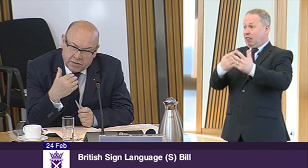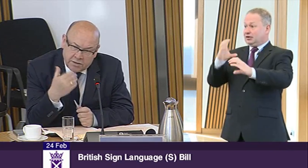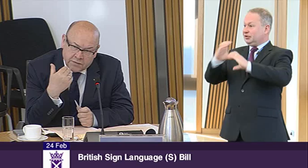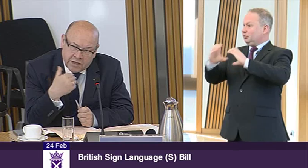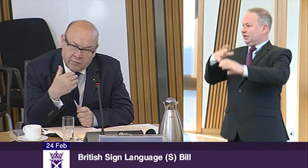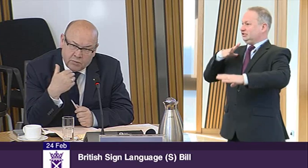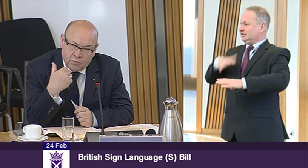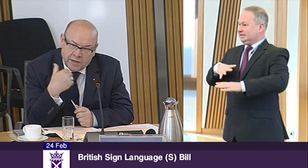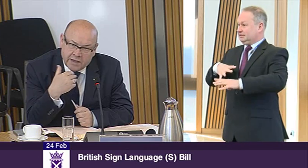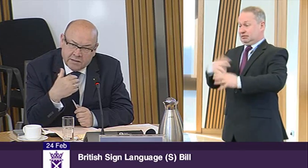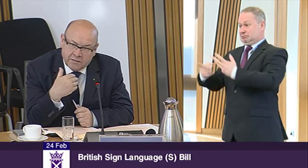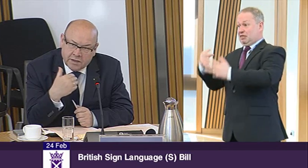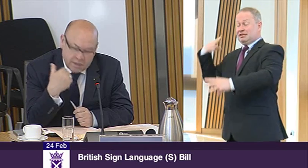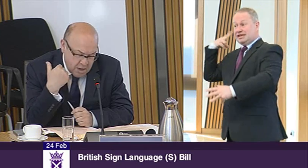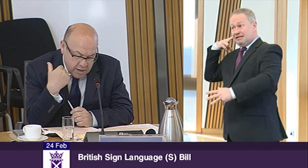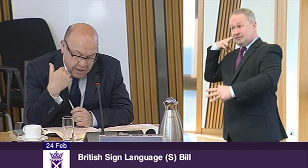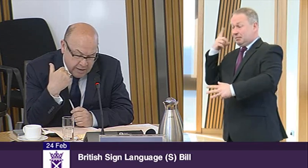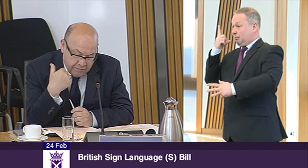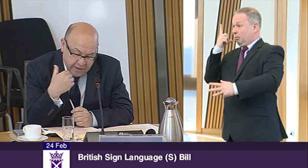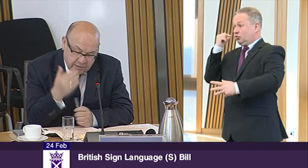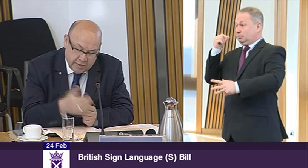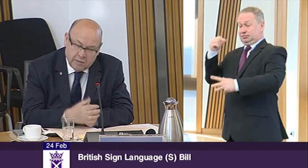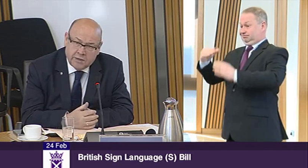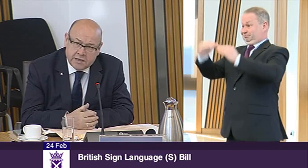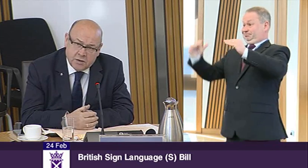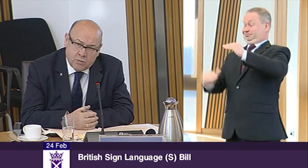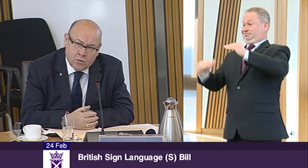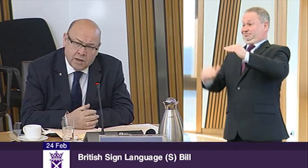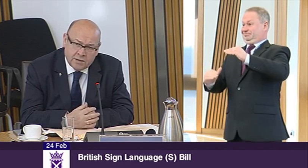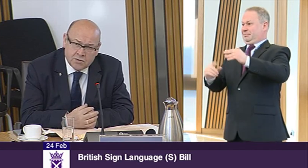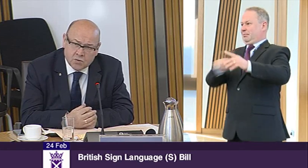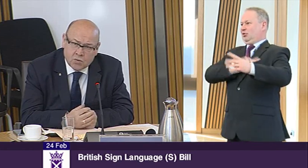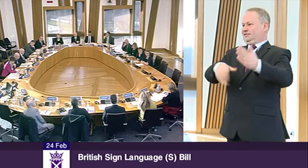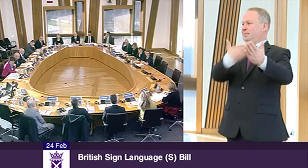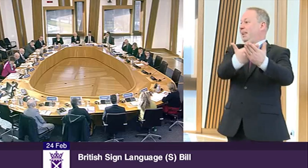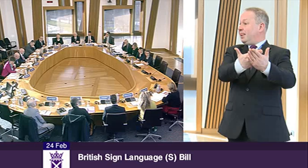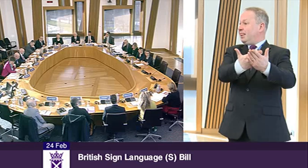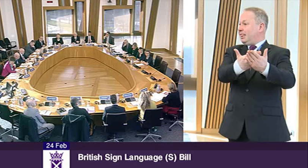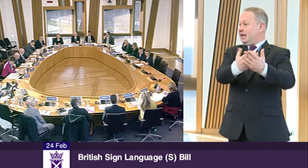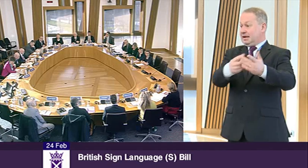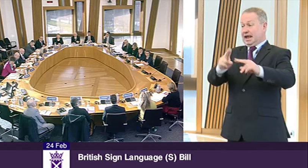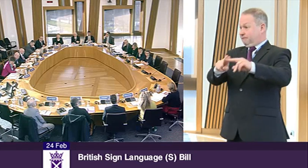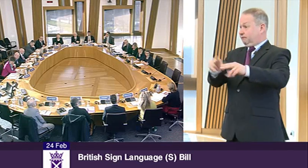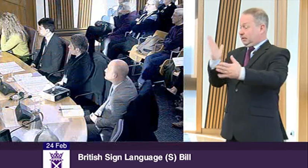people with other communication needs be negatively affected by the bill? If so, in what ways?